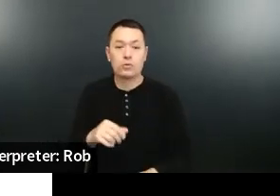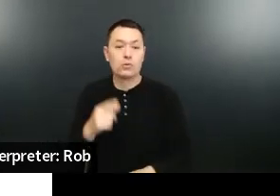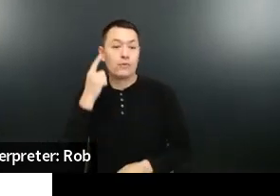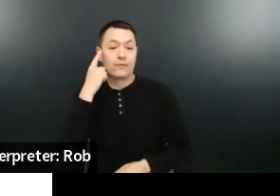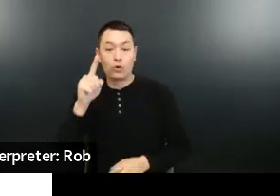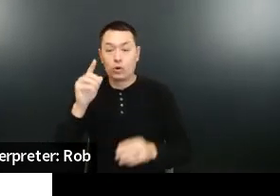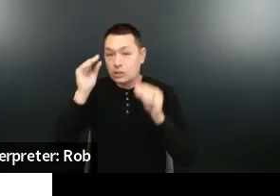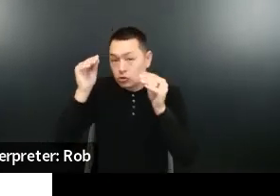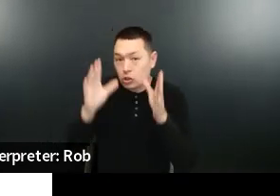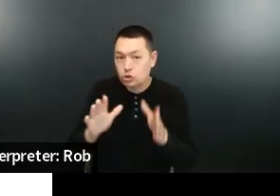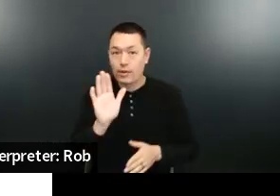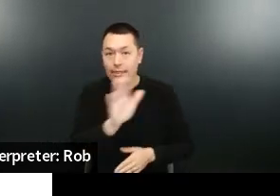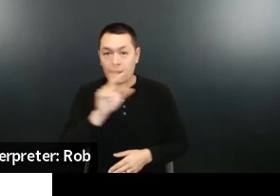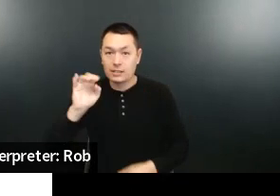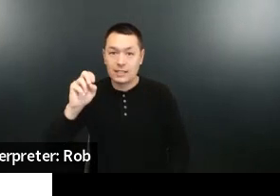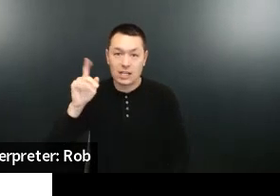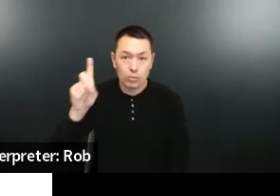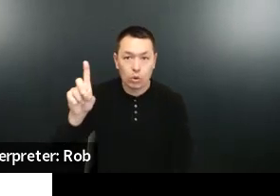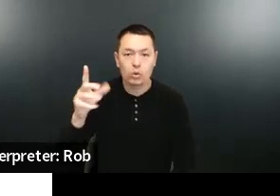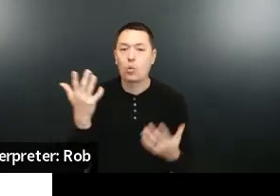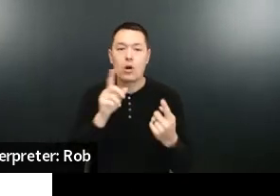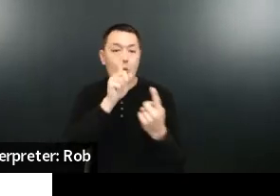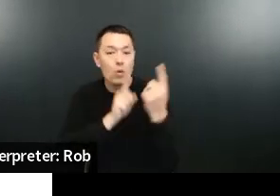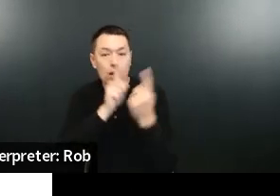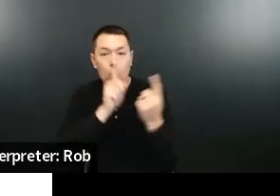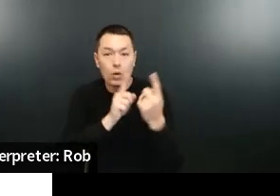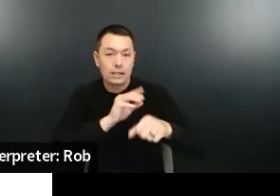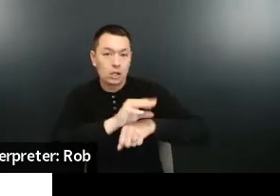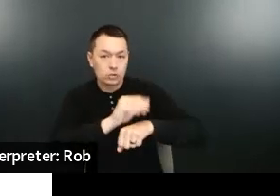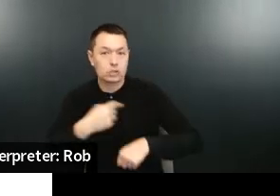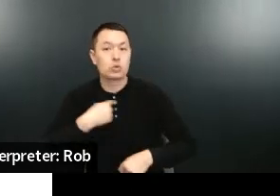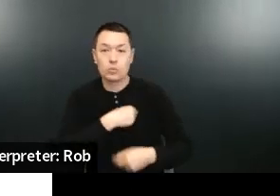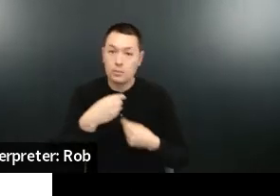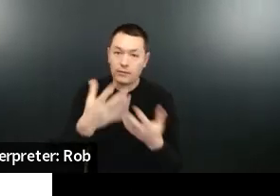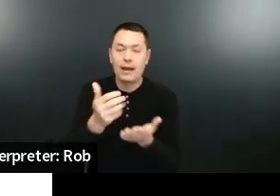or, you know, one on one consultations that we provide to help you understand the data.